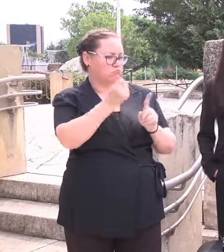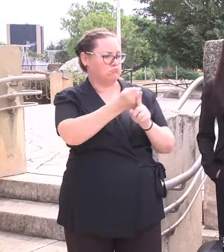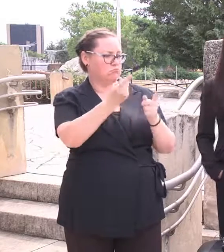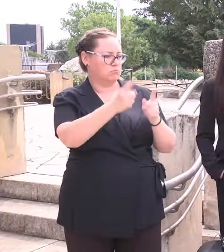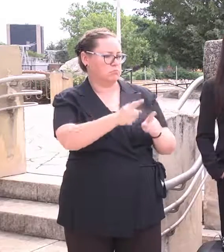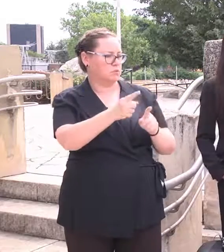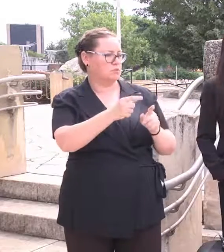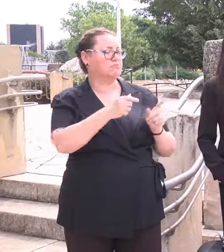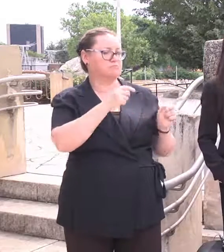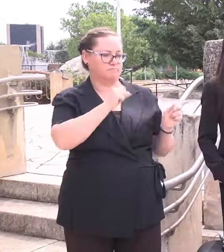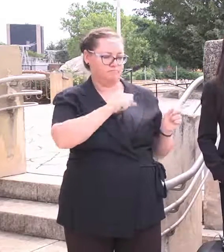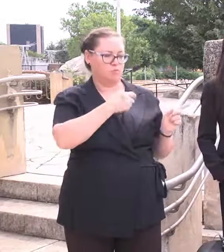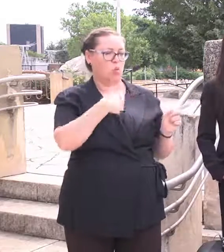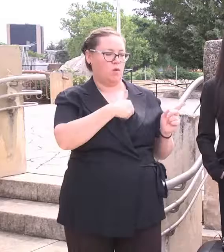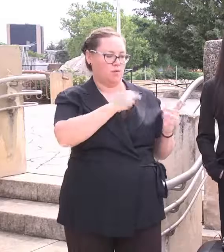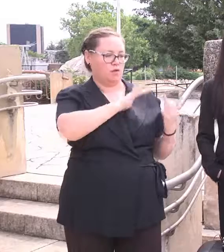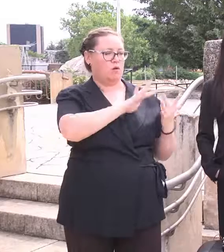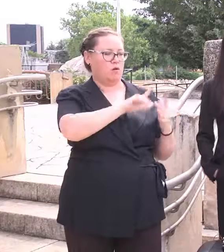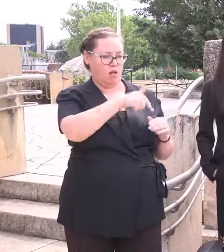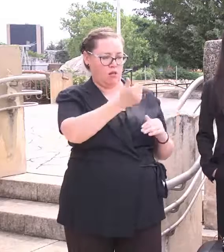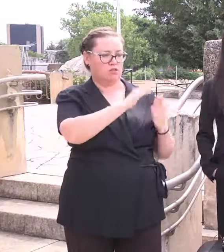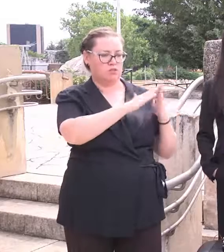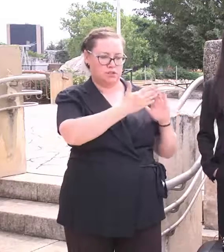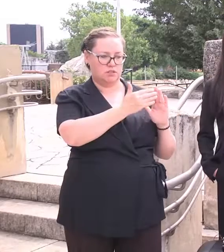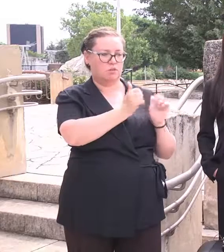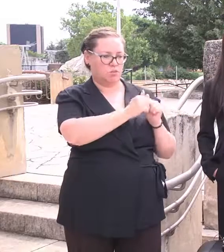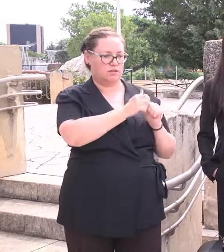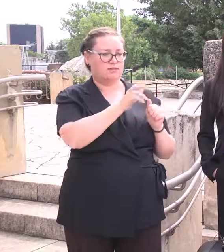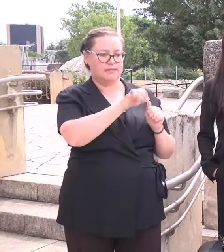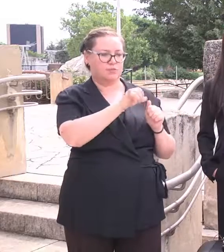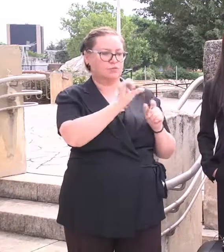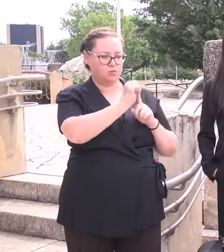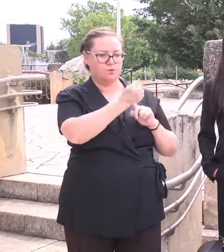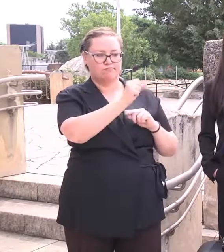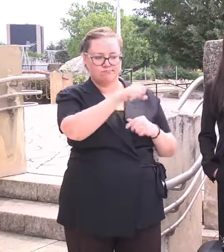we have been in contact with other cities whove experienced similar situations okay and we also